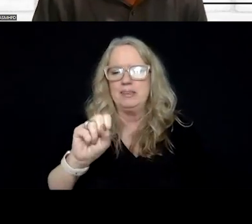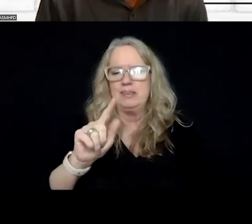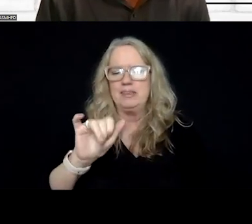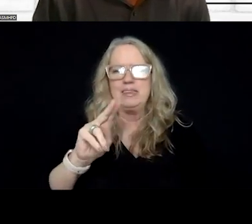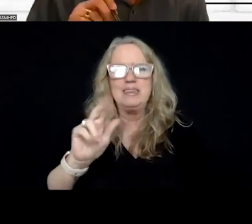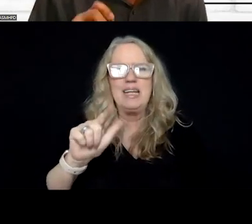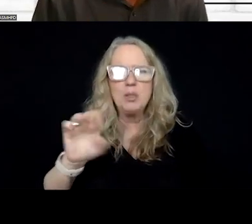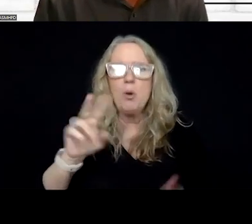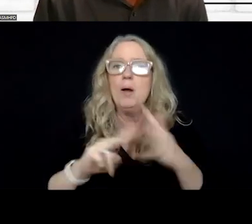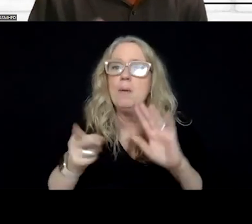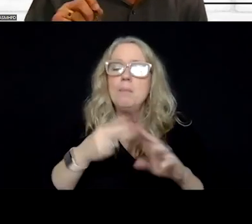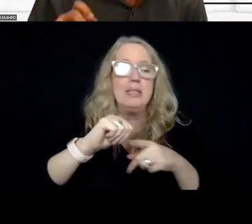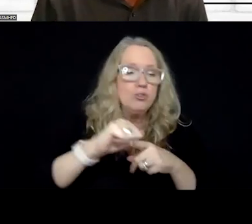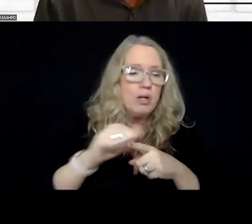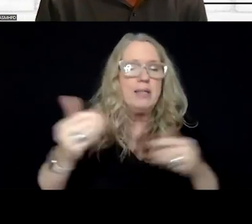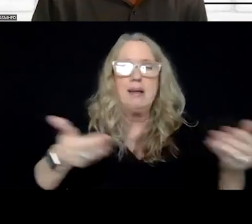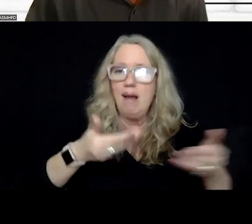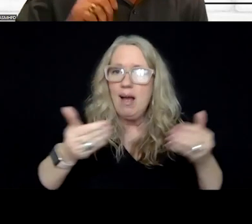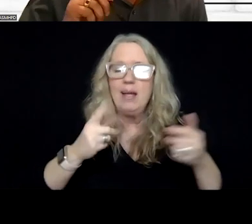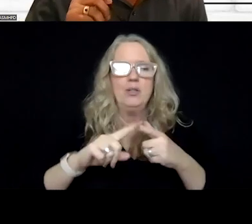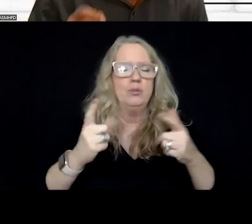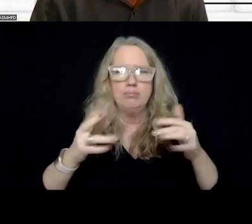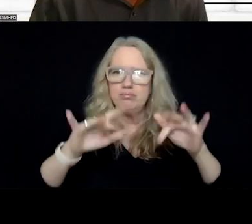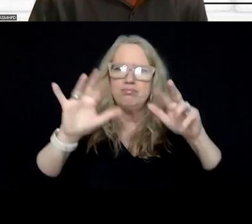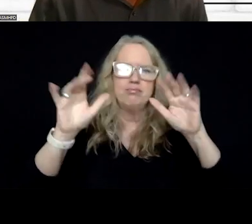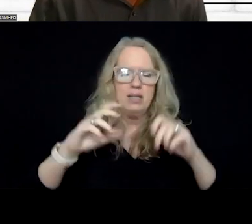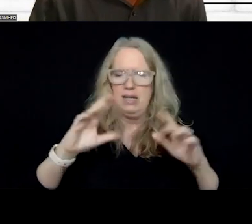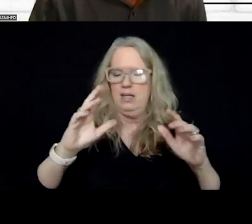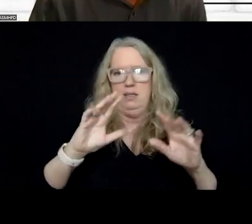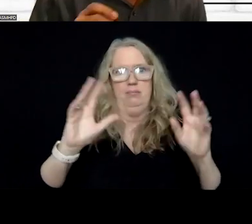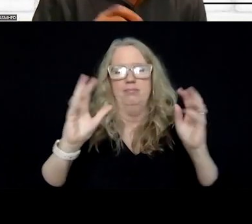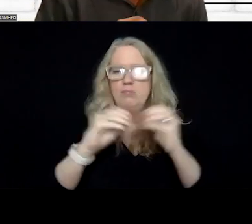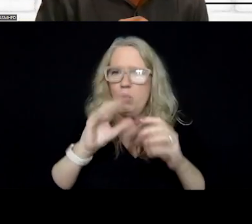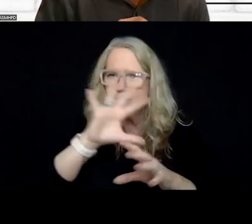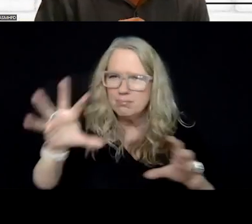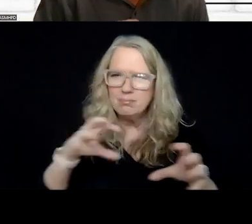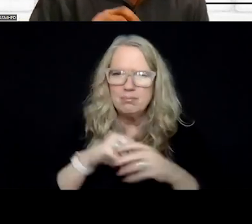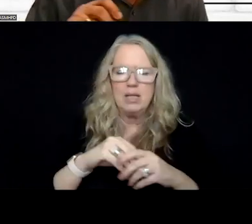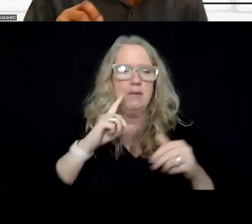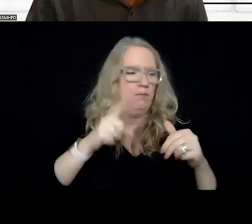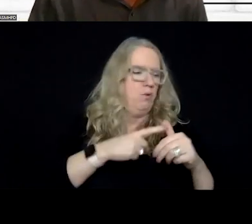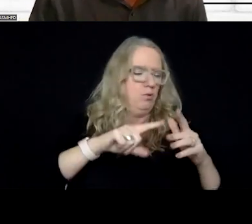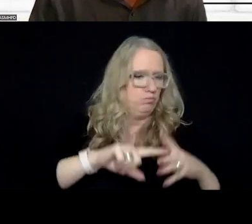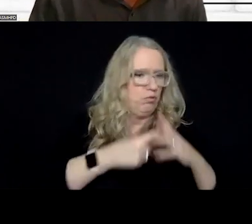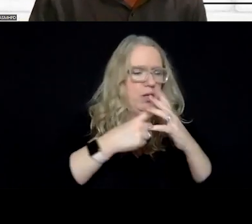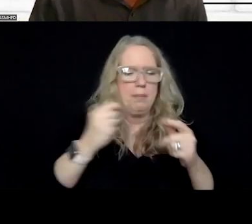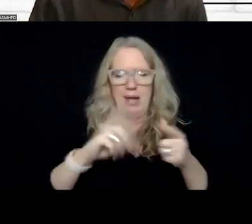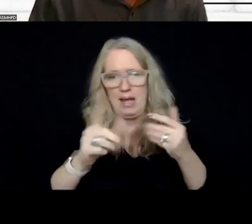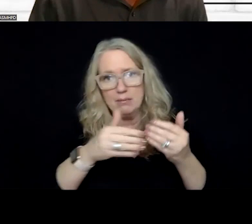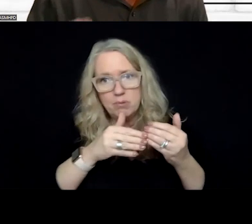HIRING, RAMPING UP ARE COVERED WITH BOTH START UP AND ONGOING COST.